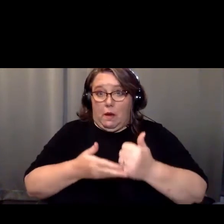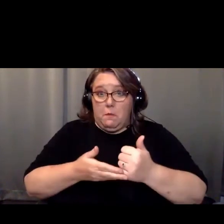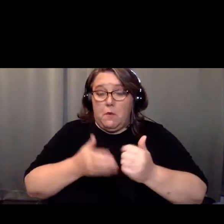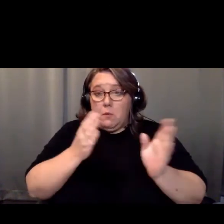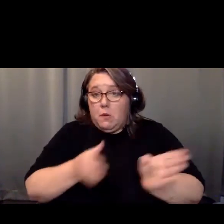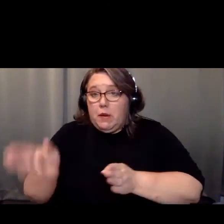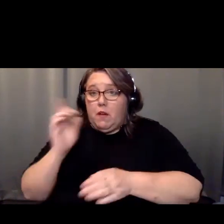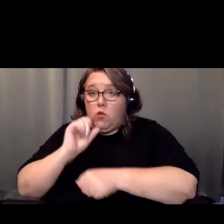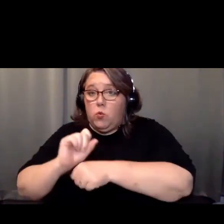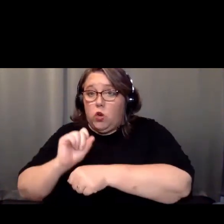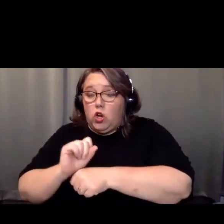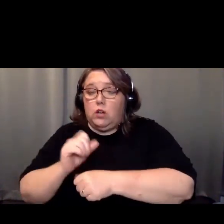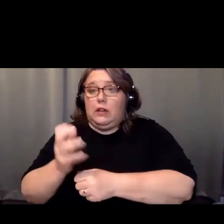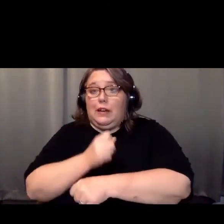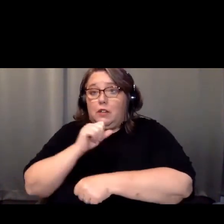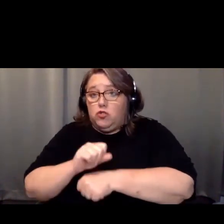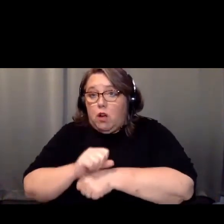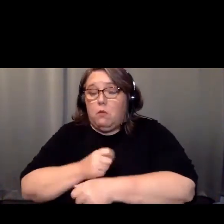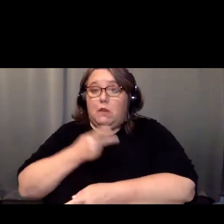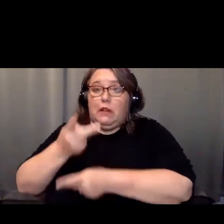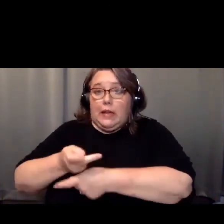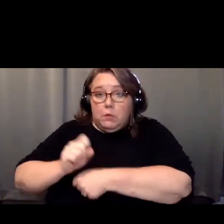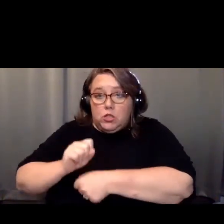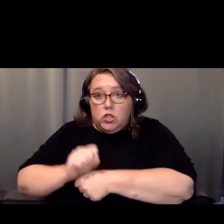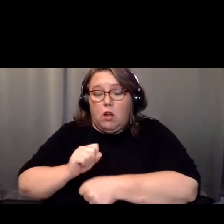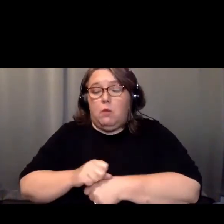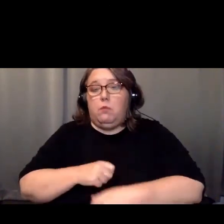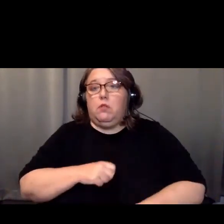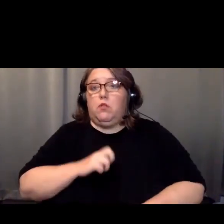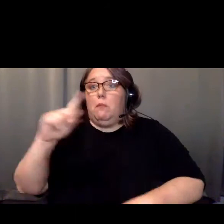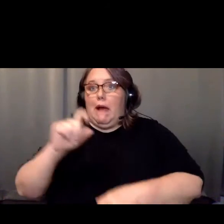for secure retain regain or even advance in employment.